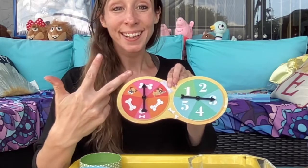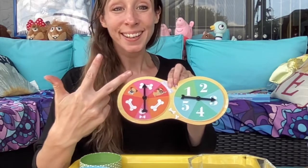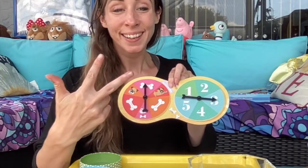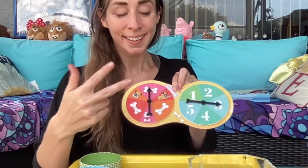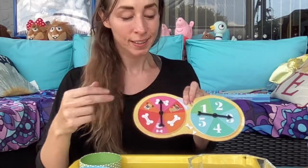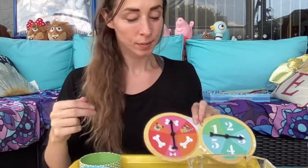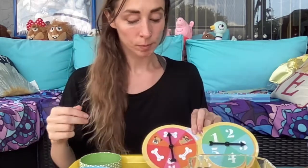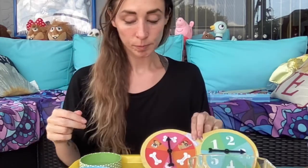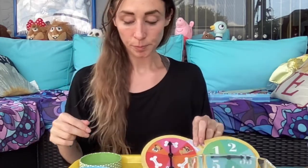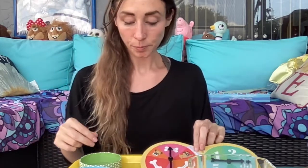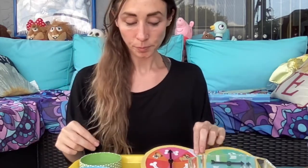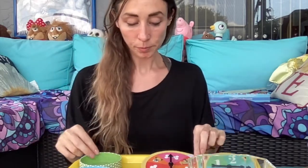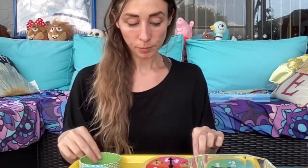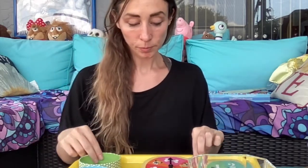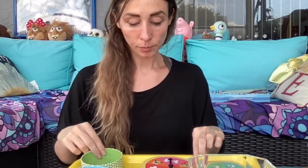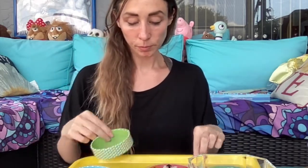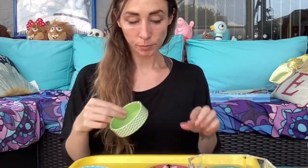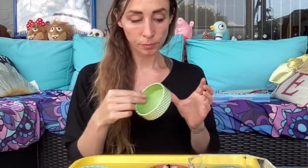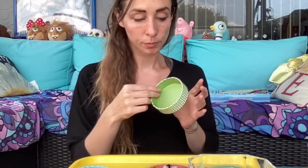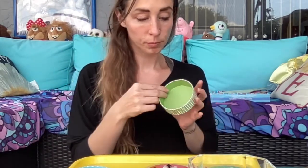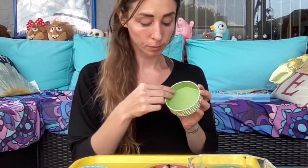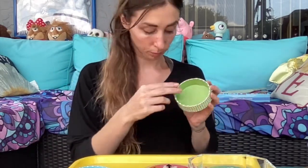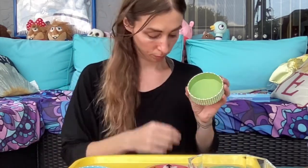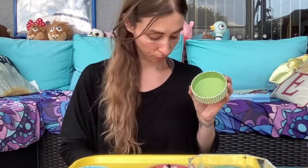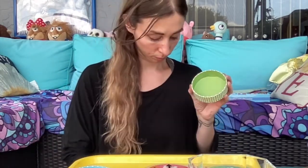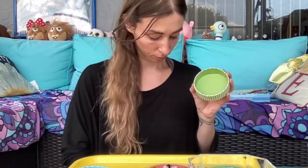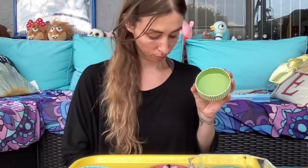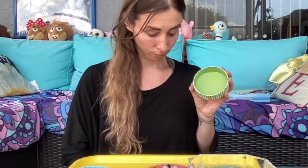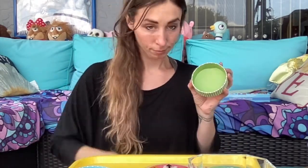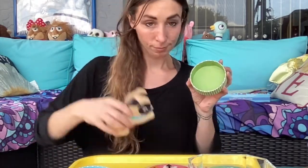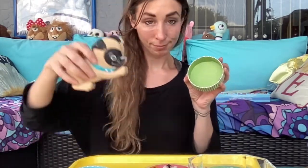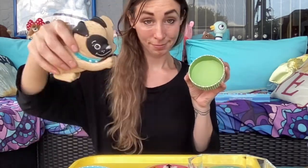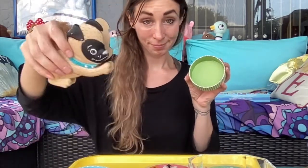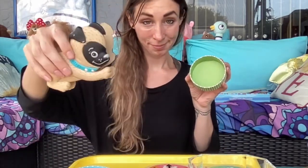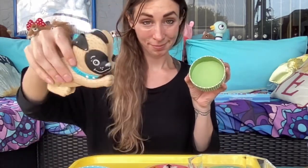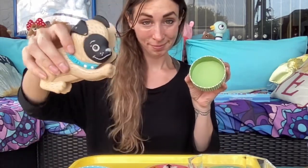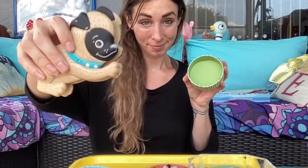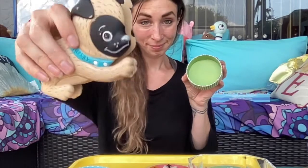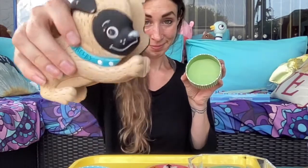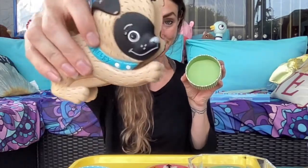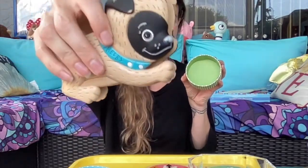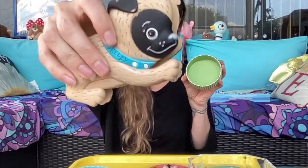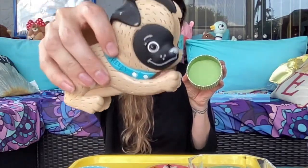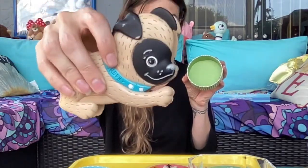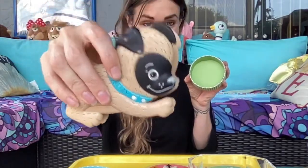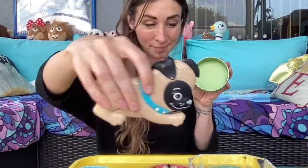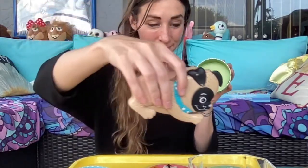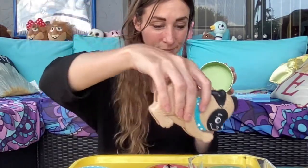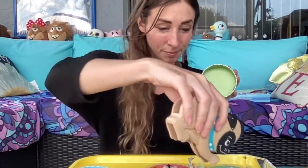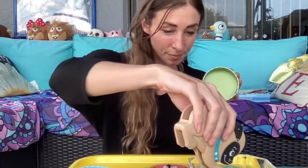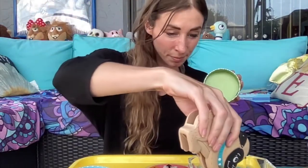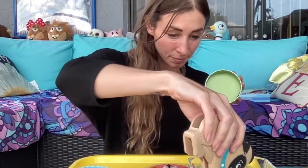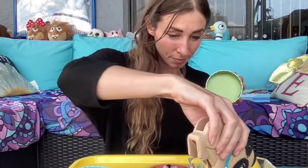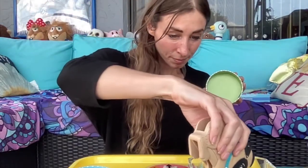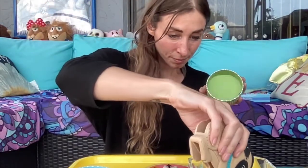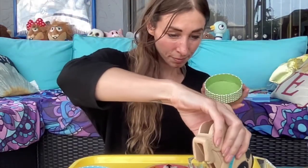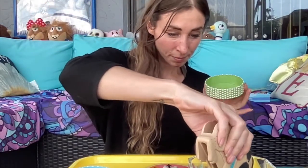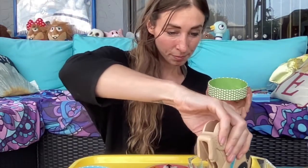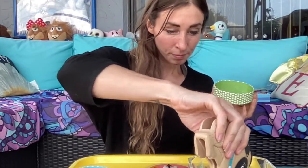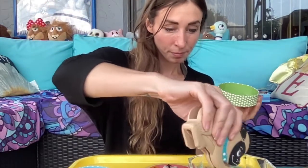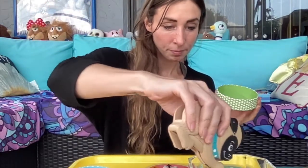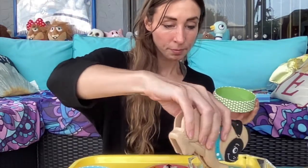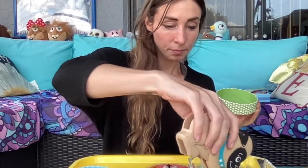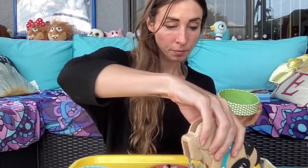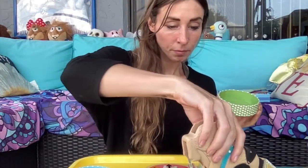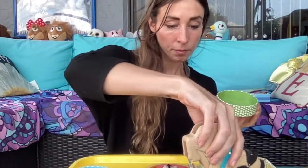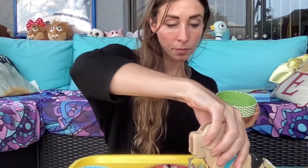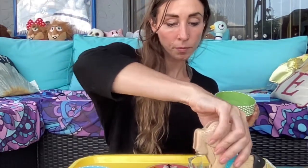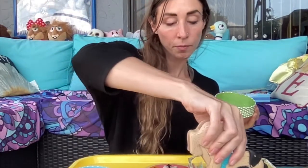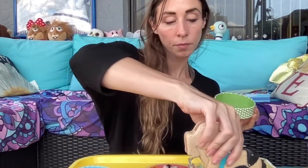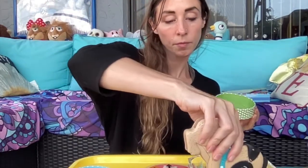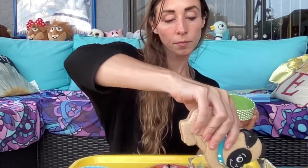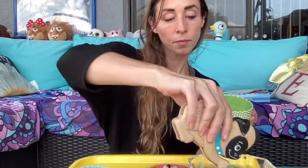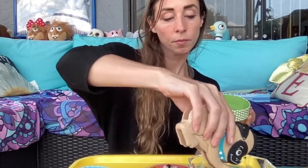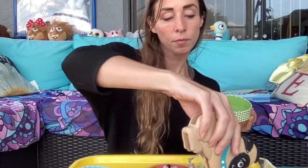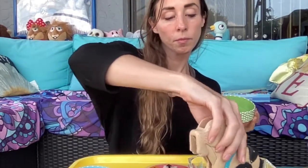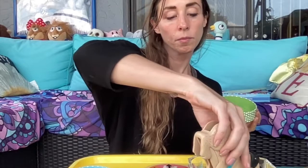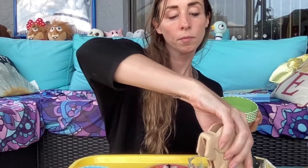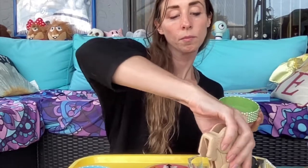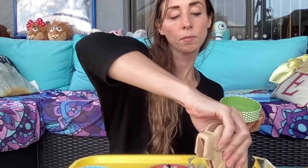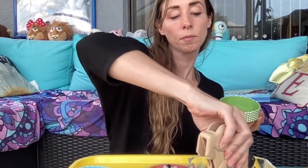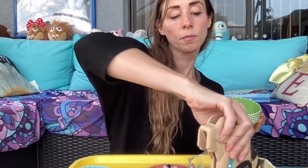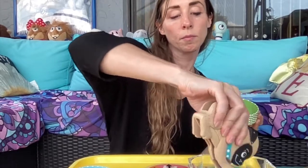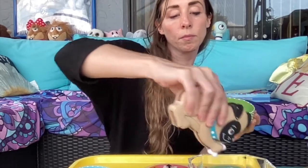3